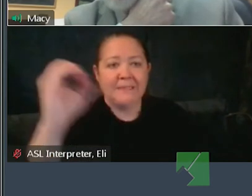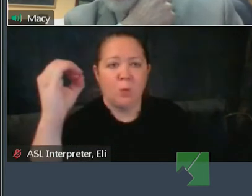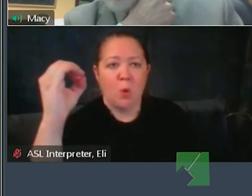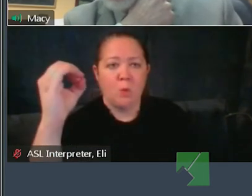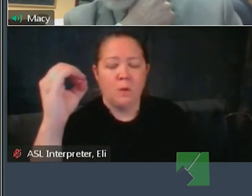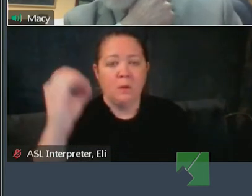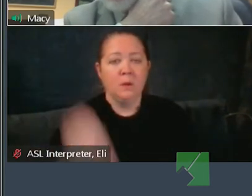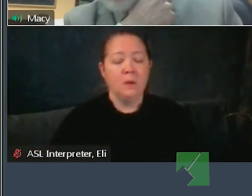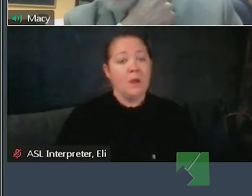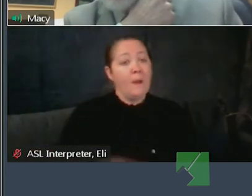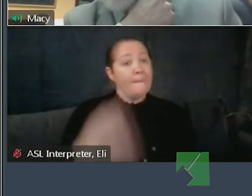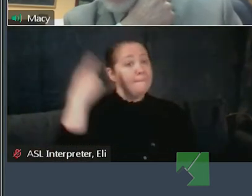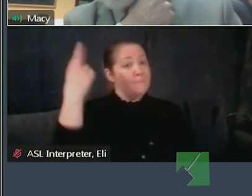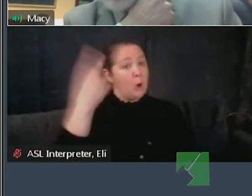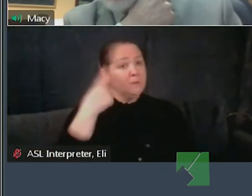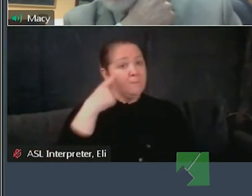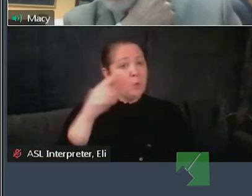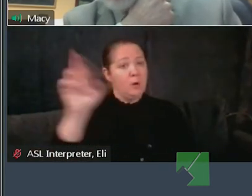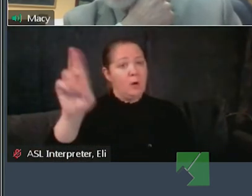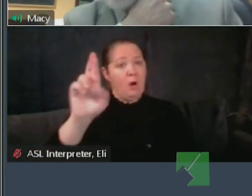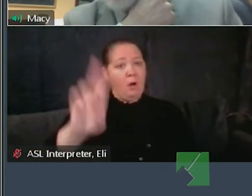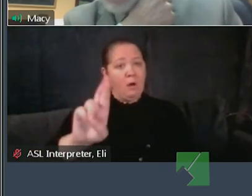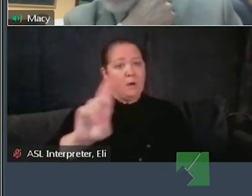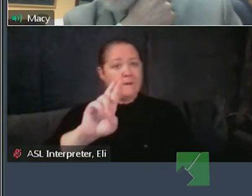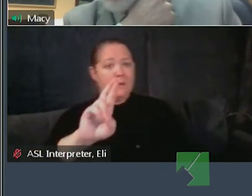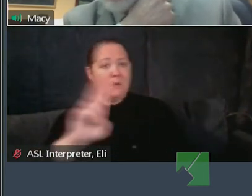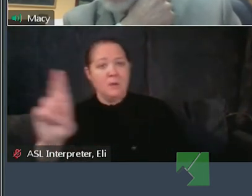The purposes of there are 55 zone or to provide for an